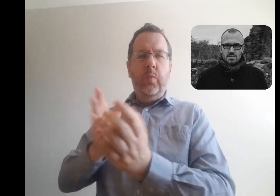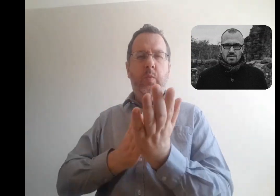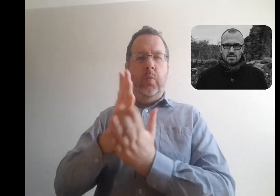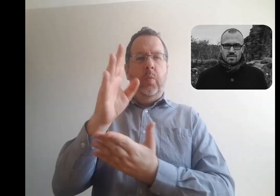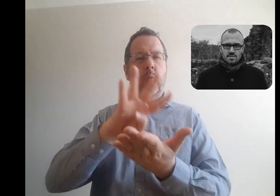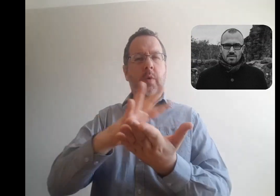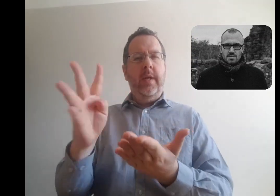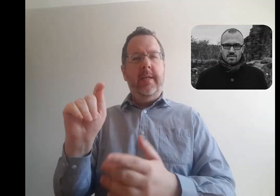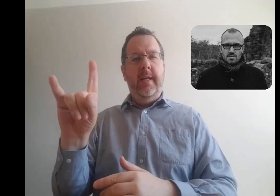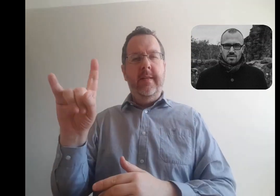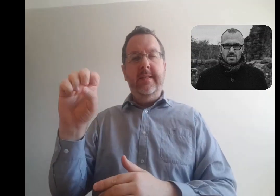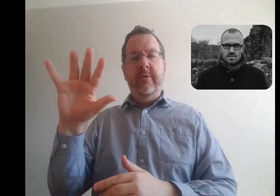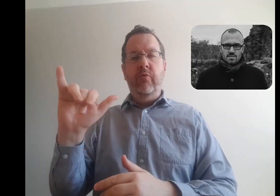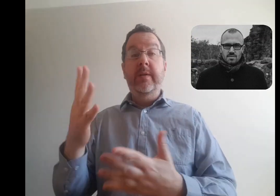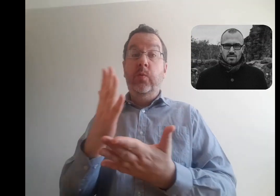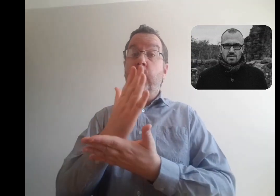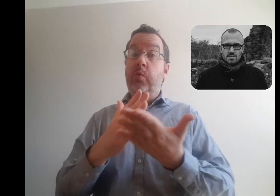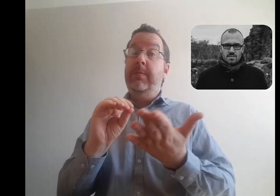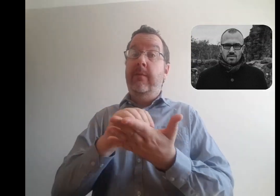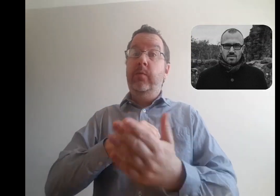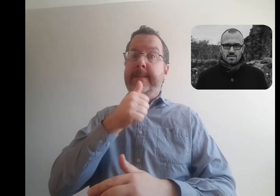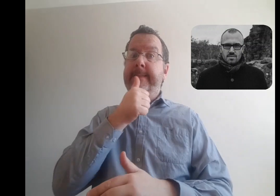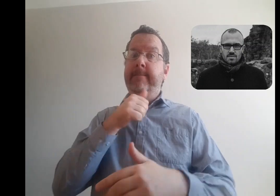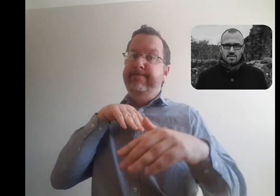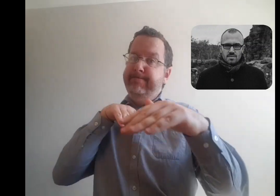Unsurprisingly, they frequently had to turn to the workhouse.